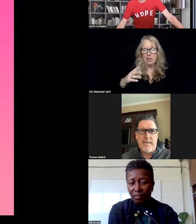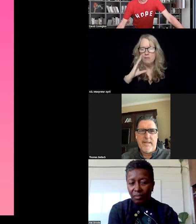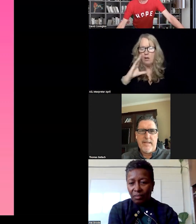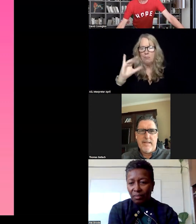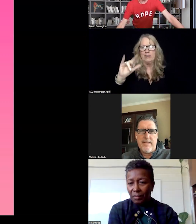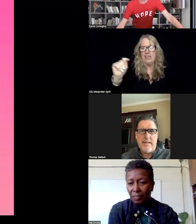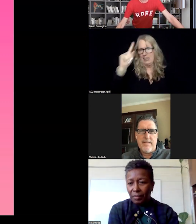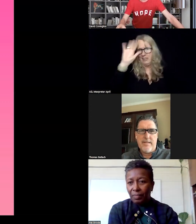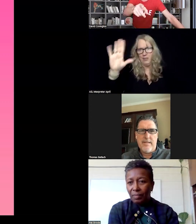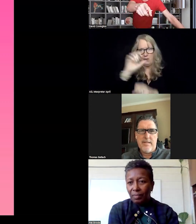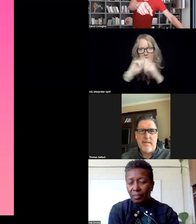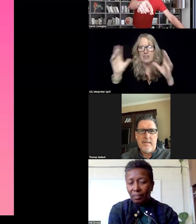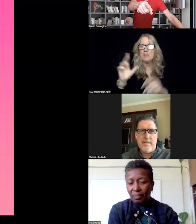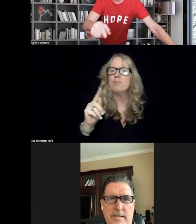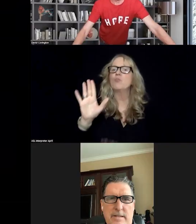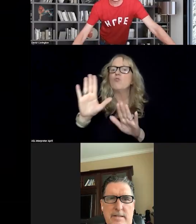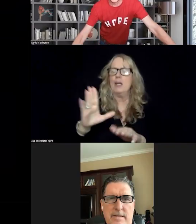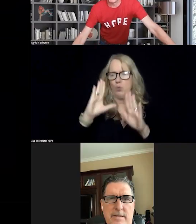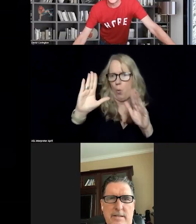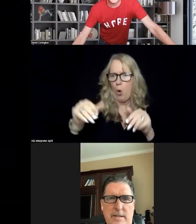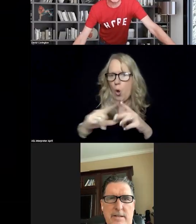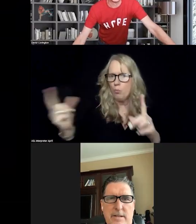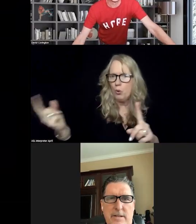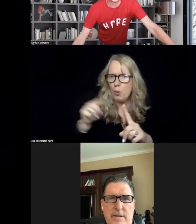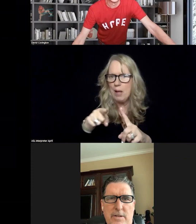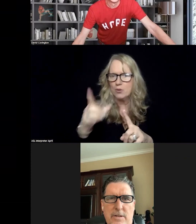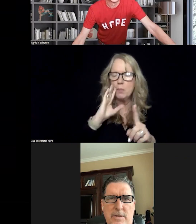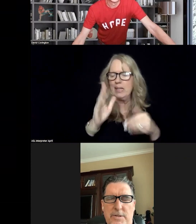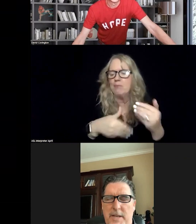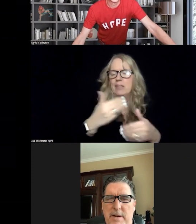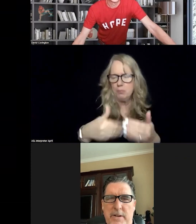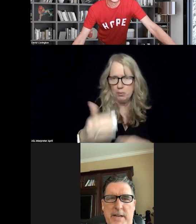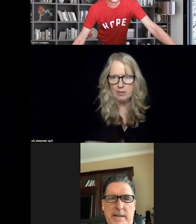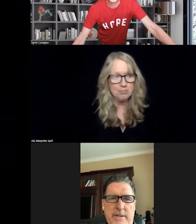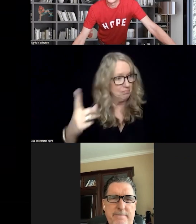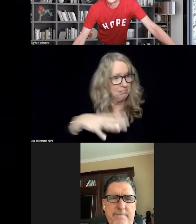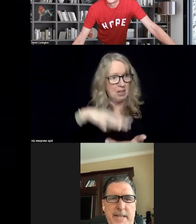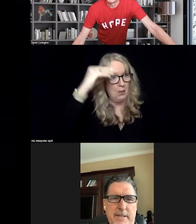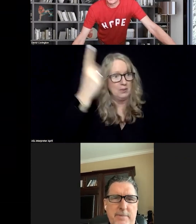TOM, GREAT, WE ARE HOPING TO GET BACK TO YOU. >> LEARN SOMETHING EVERY DAY. THANKS.